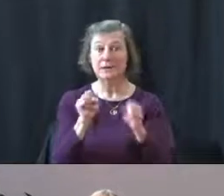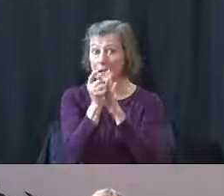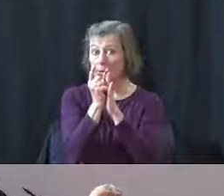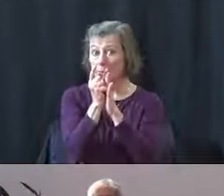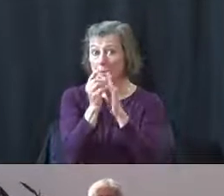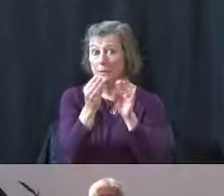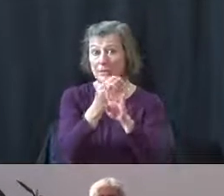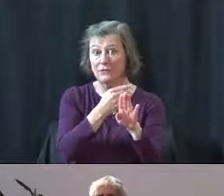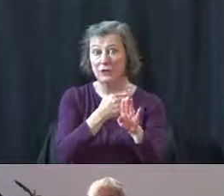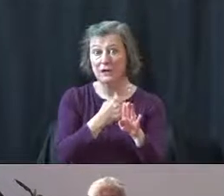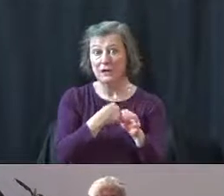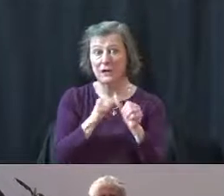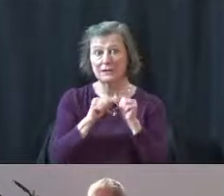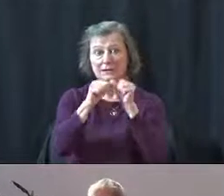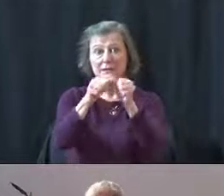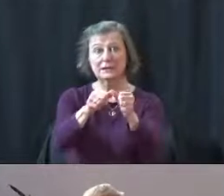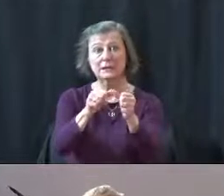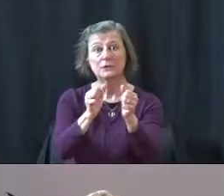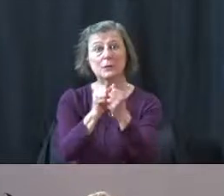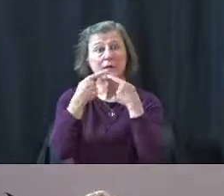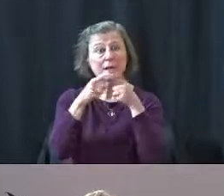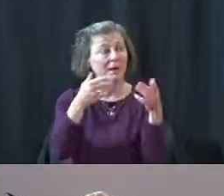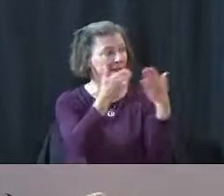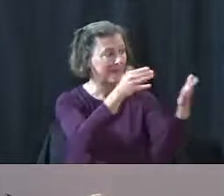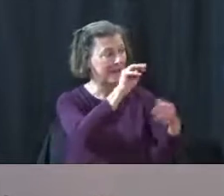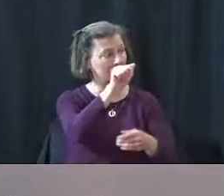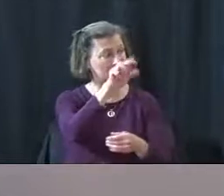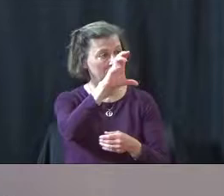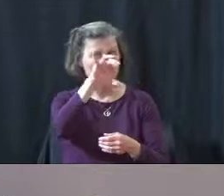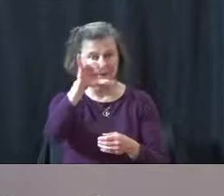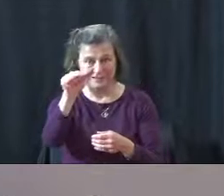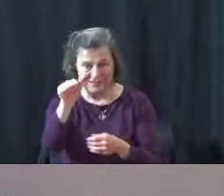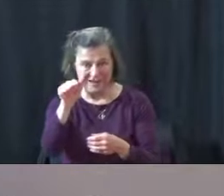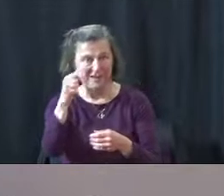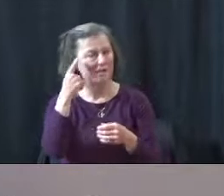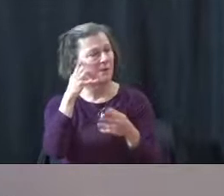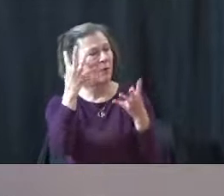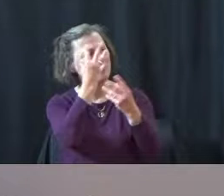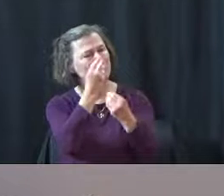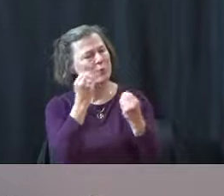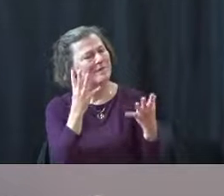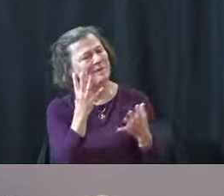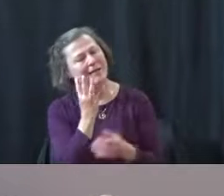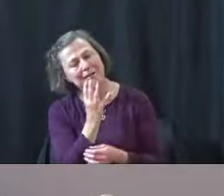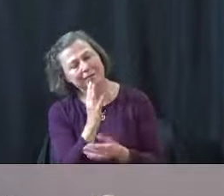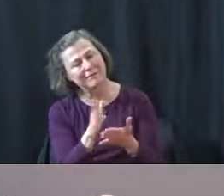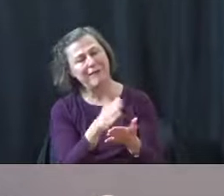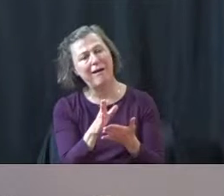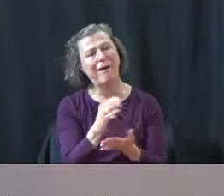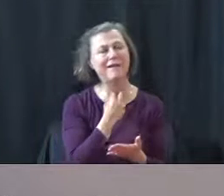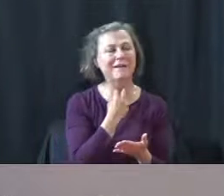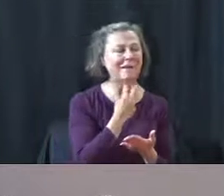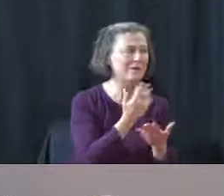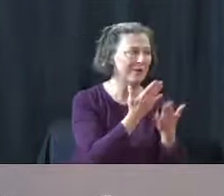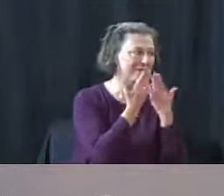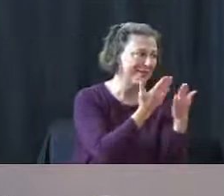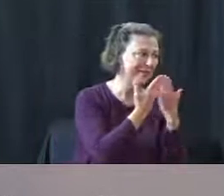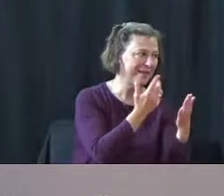continue with the announcements to thank Marcia Christensen for your beautiful lovely songs and your voice. Thank you for joining us this morning Marcia